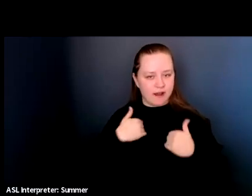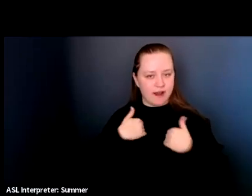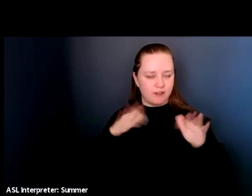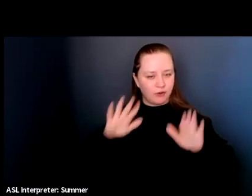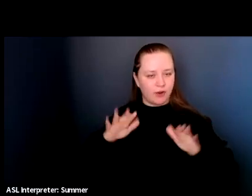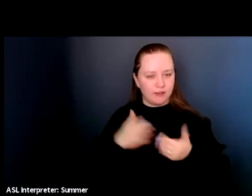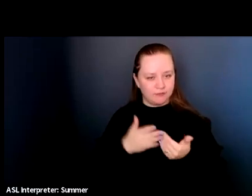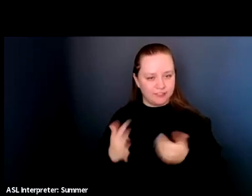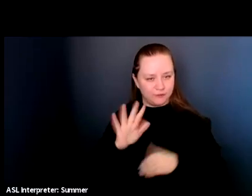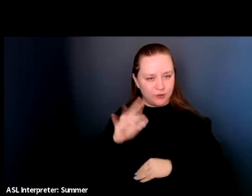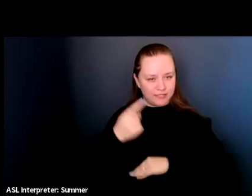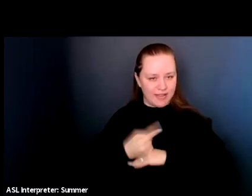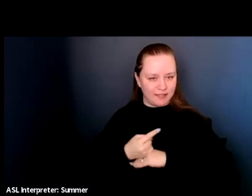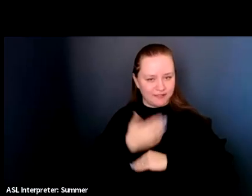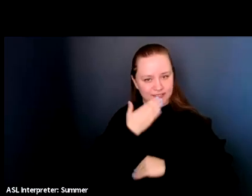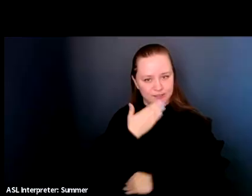of your day. Thank you.